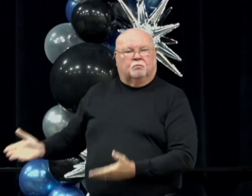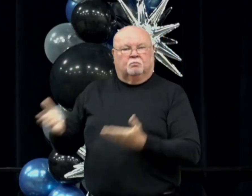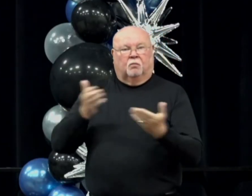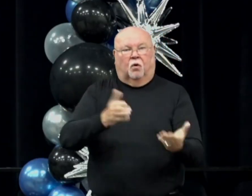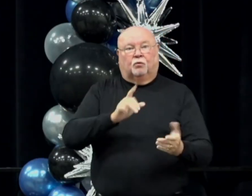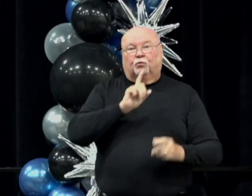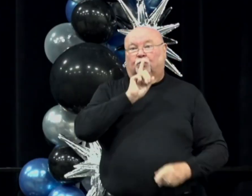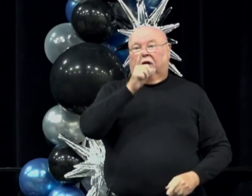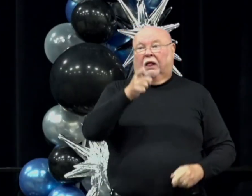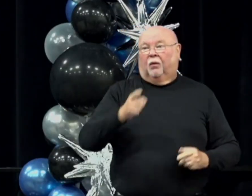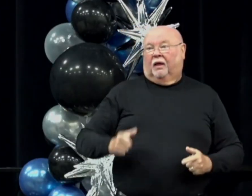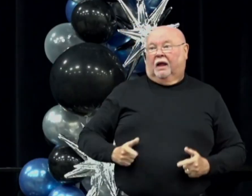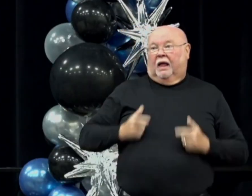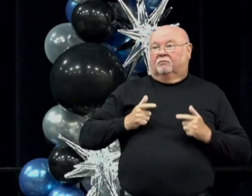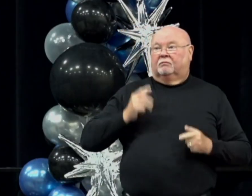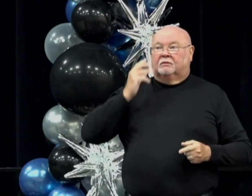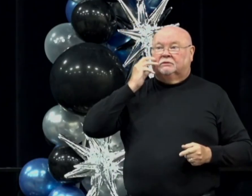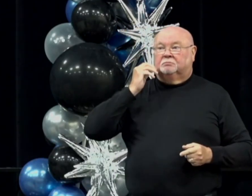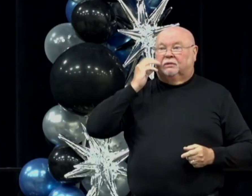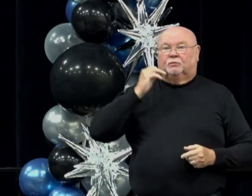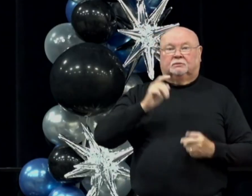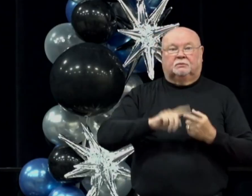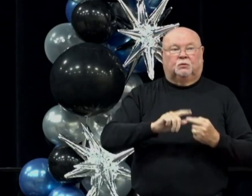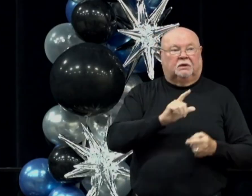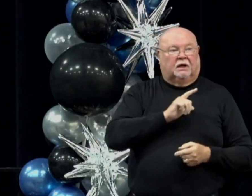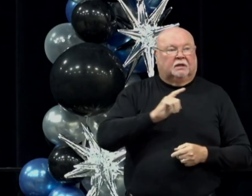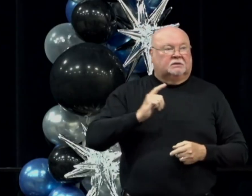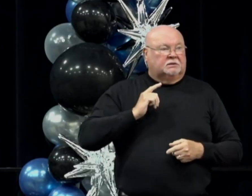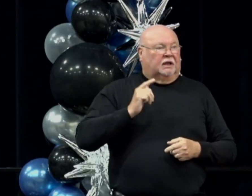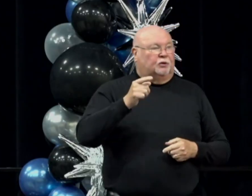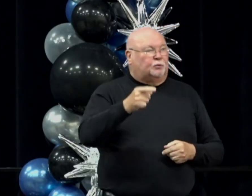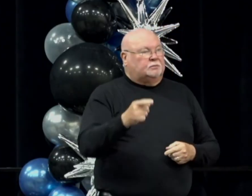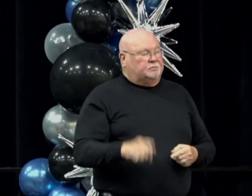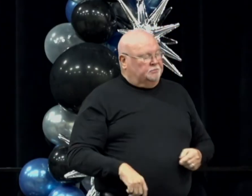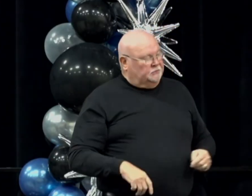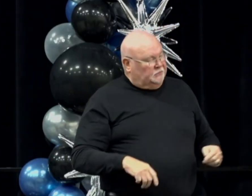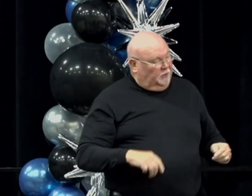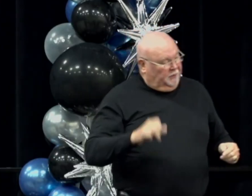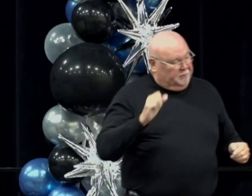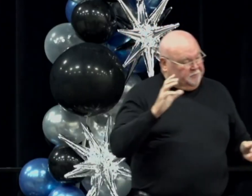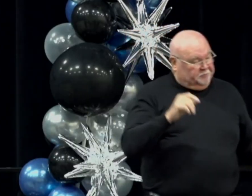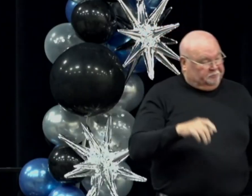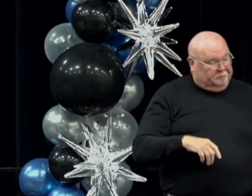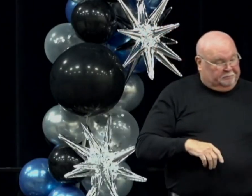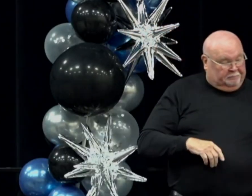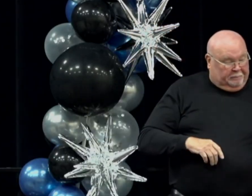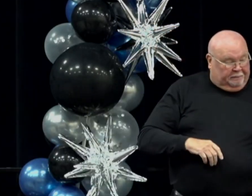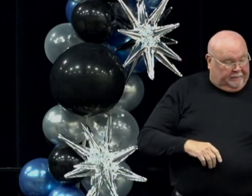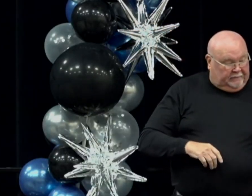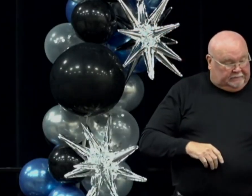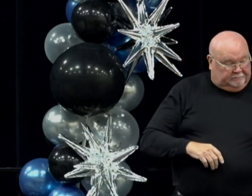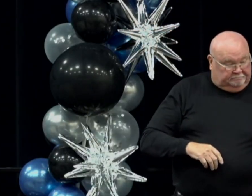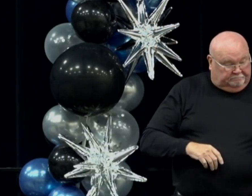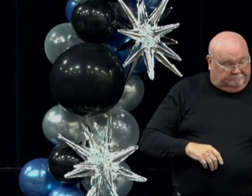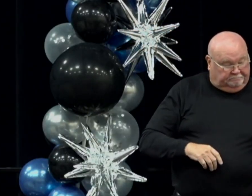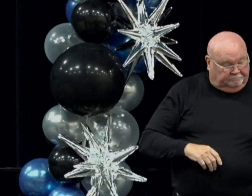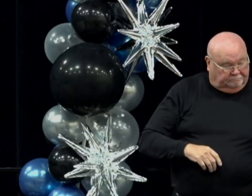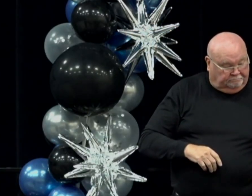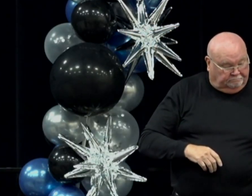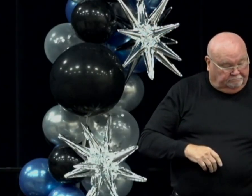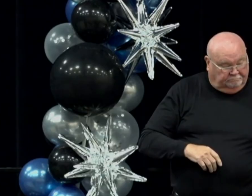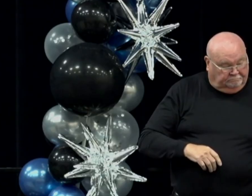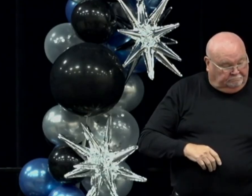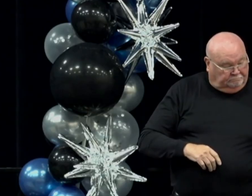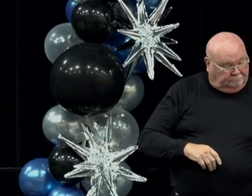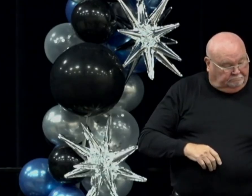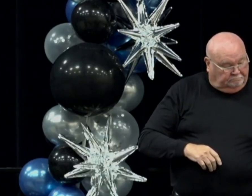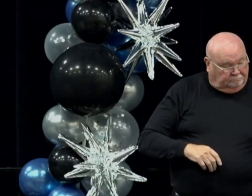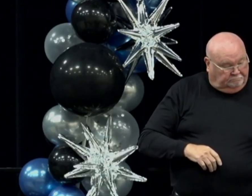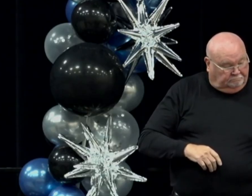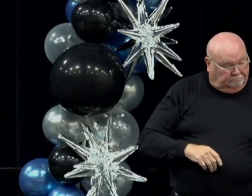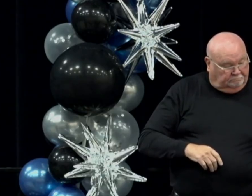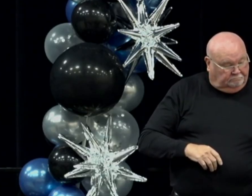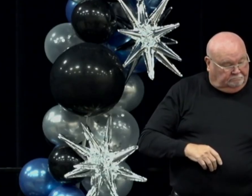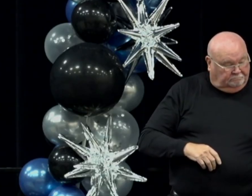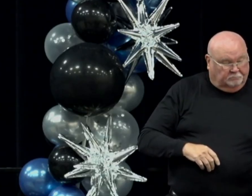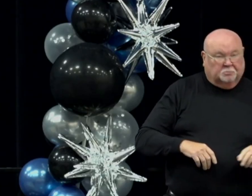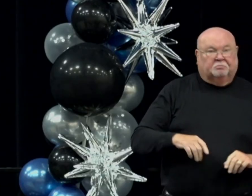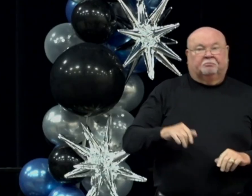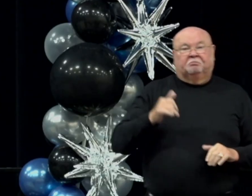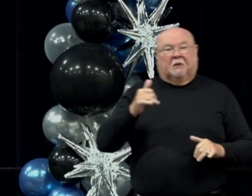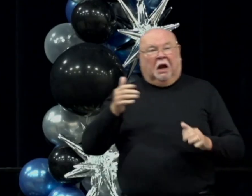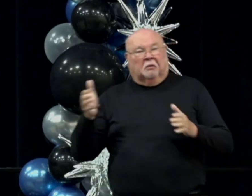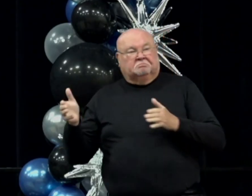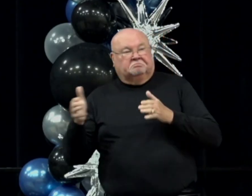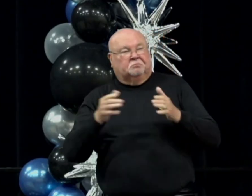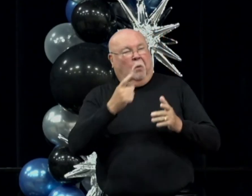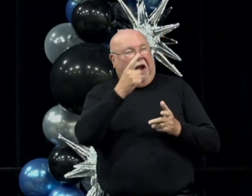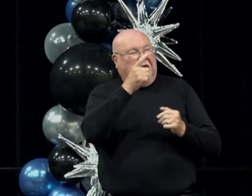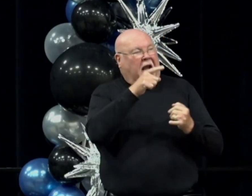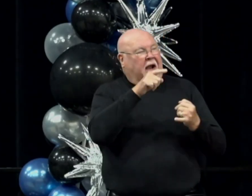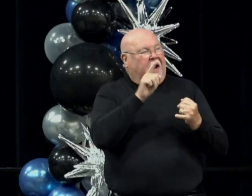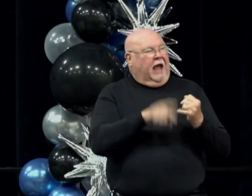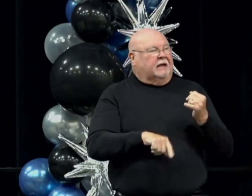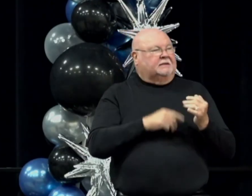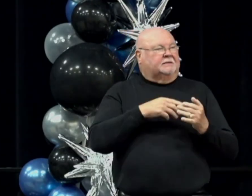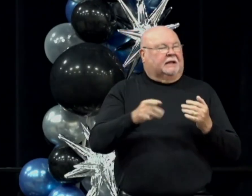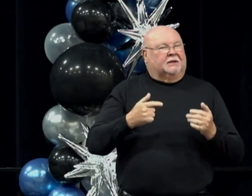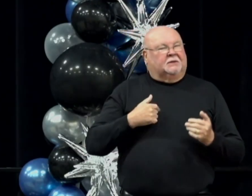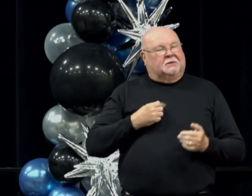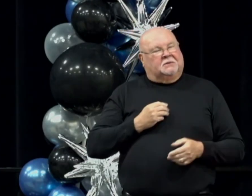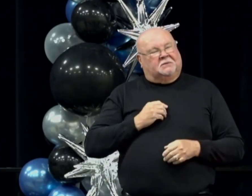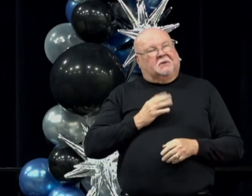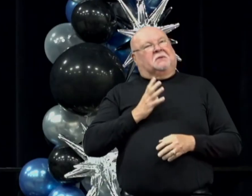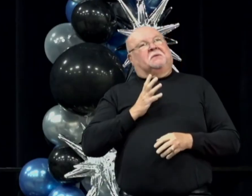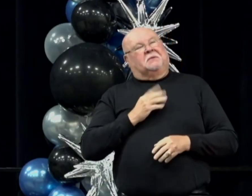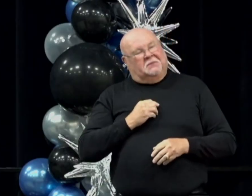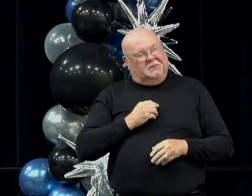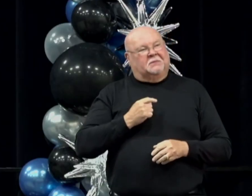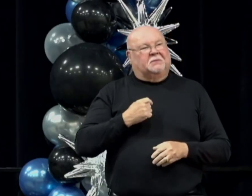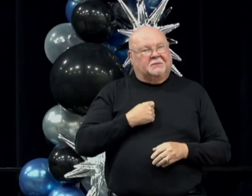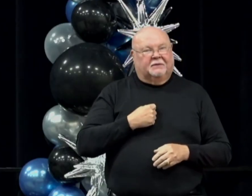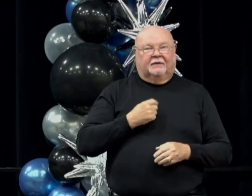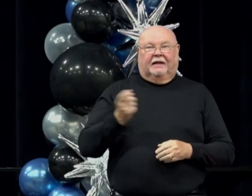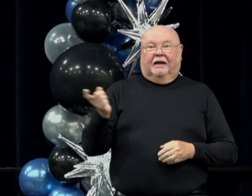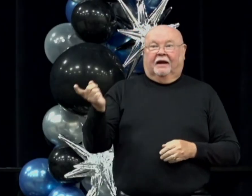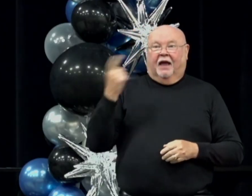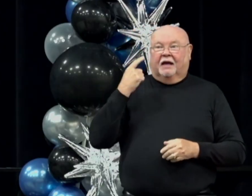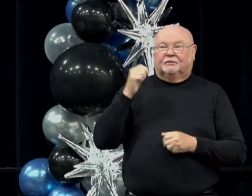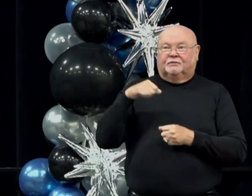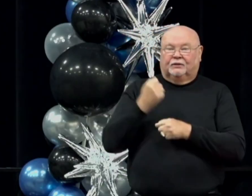brought real, lived experience to the Legislature. Now, one last thing that really warms my heart.